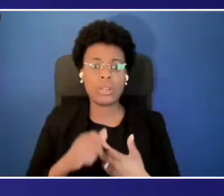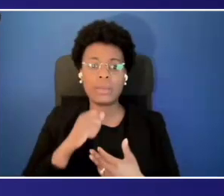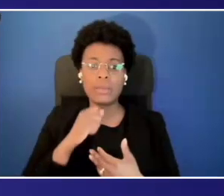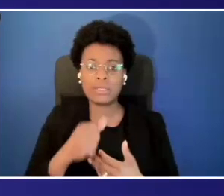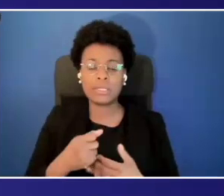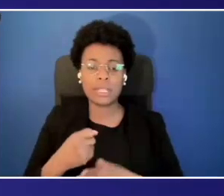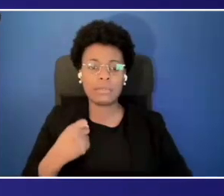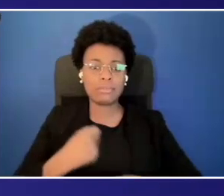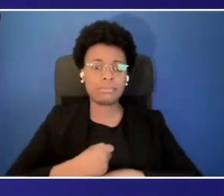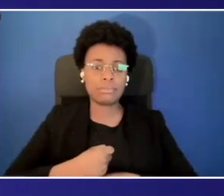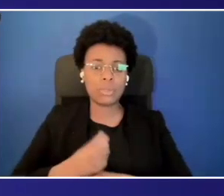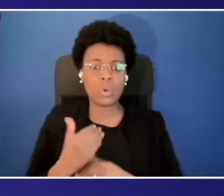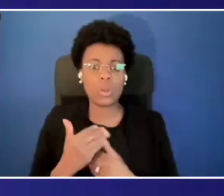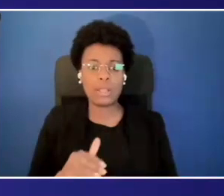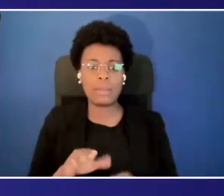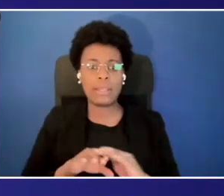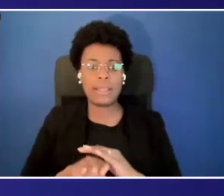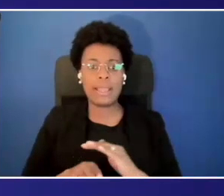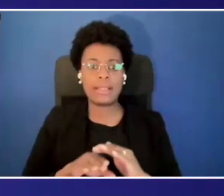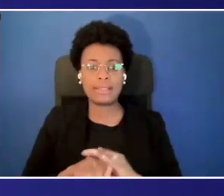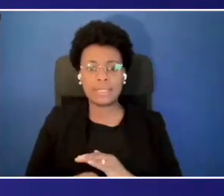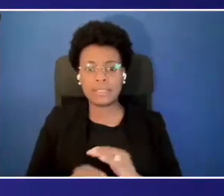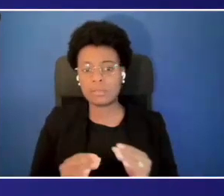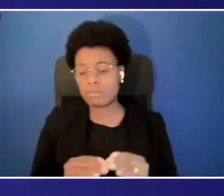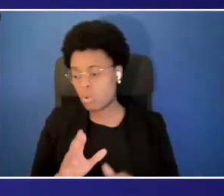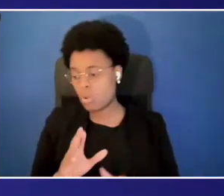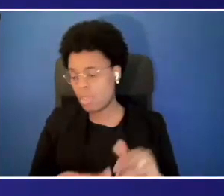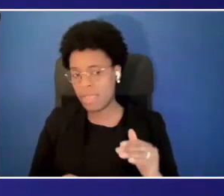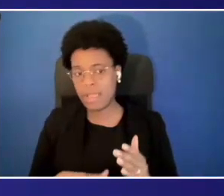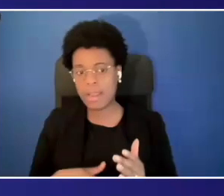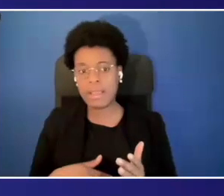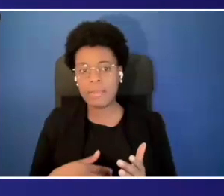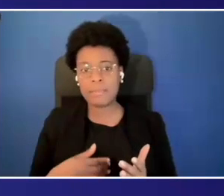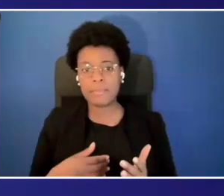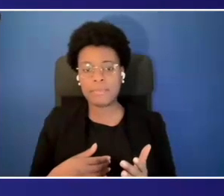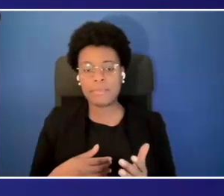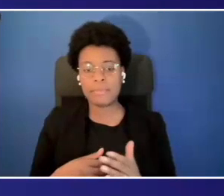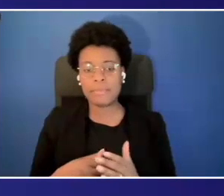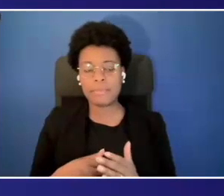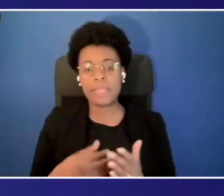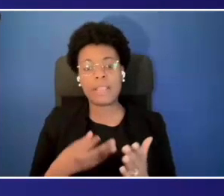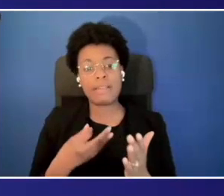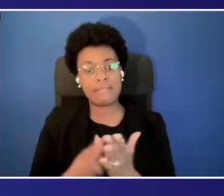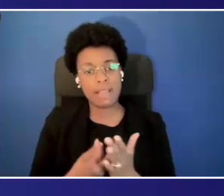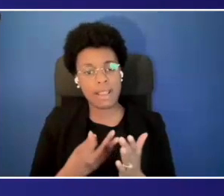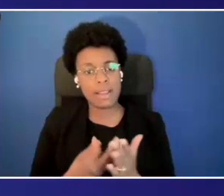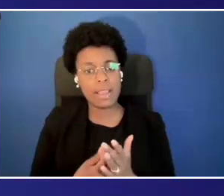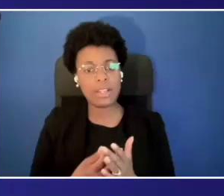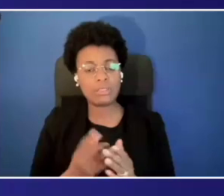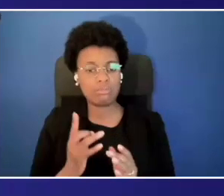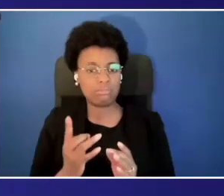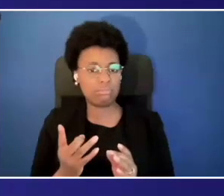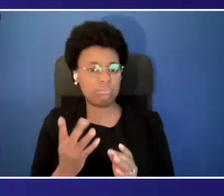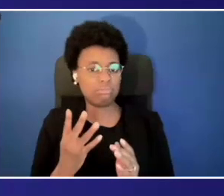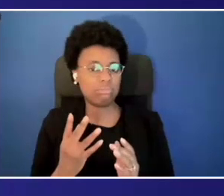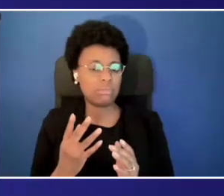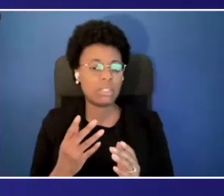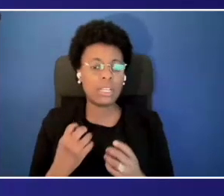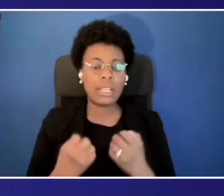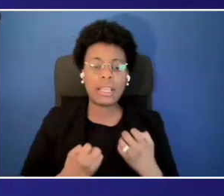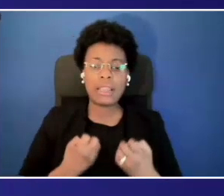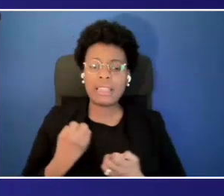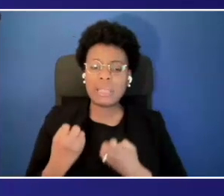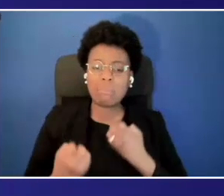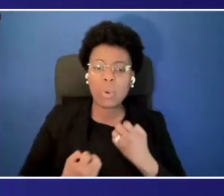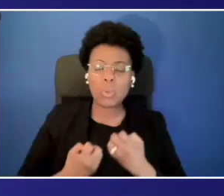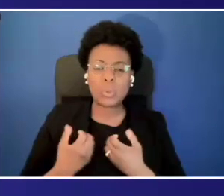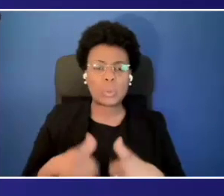20 seconds beyond the financial. Beyond it, beyond the financial devastation and emotion tolls has been amiss, distressing anxiety.